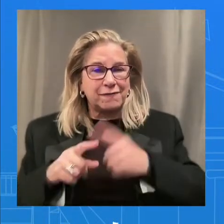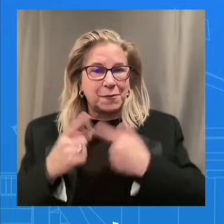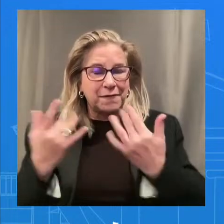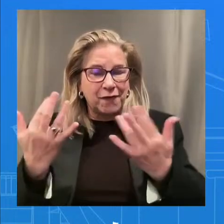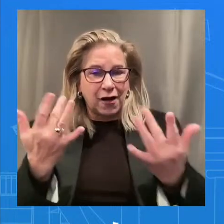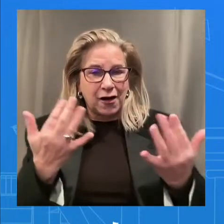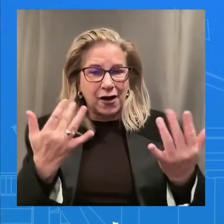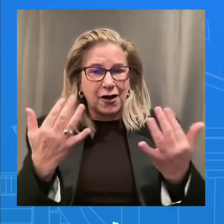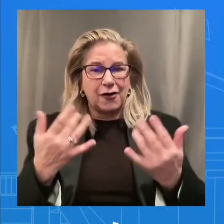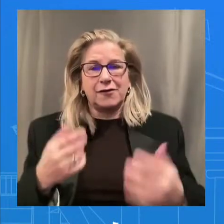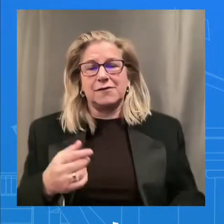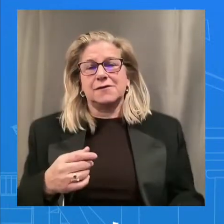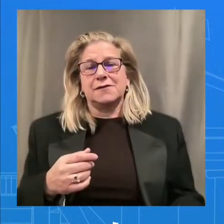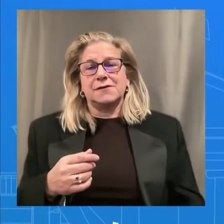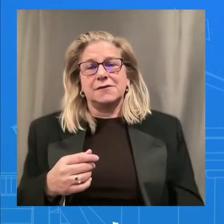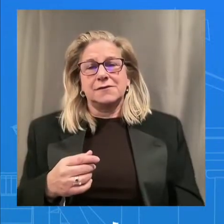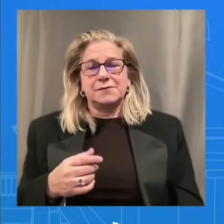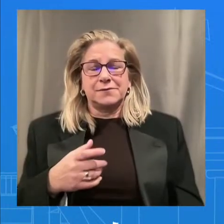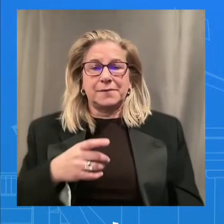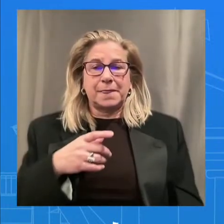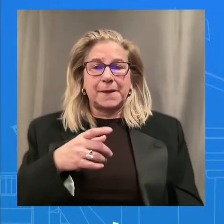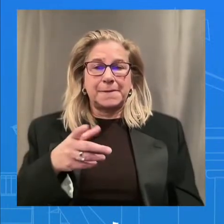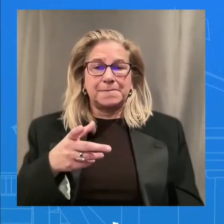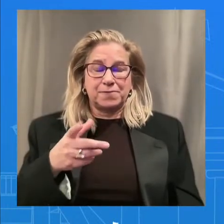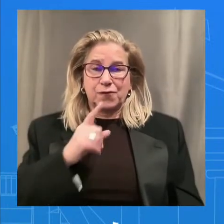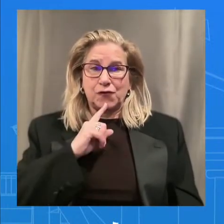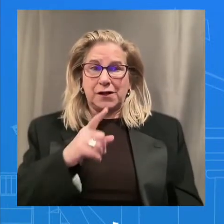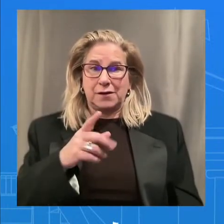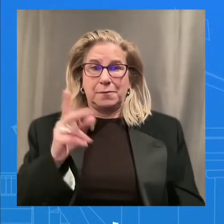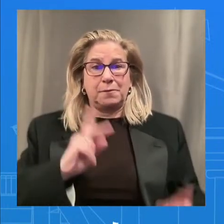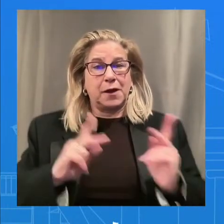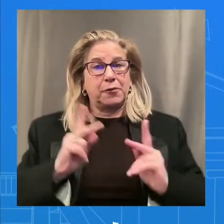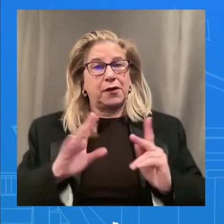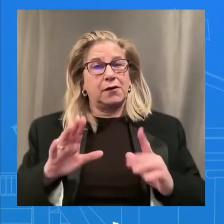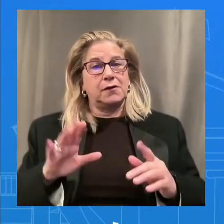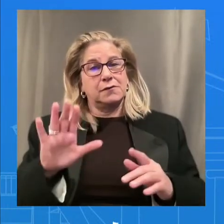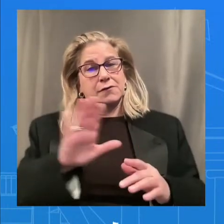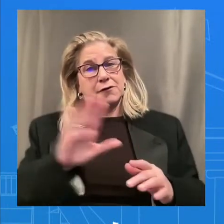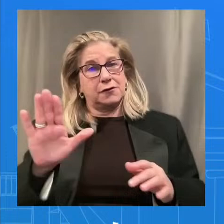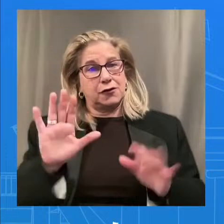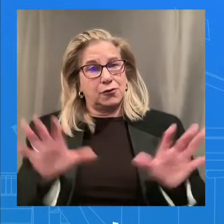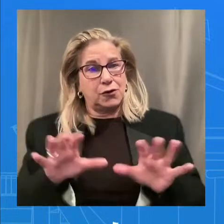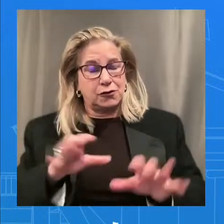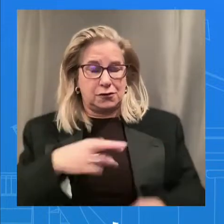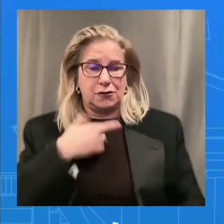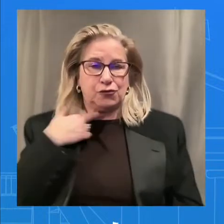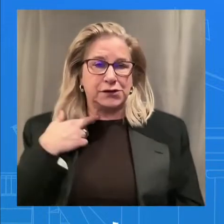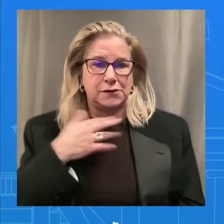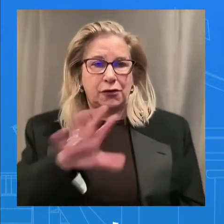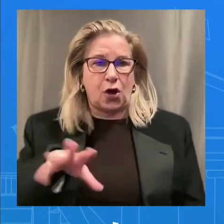And so, certainly, we’re going to continue to call that out. And it is -- it is something that needs to stop.